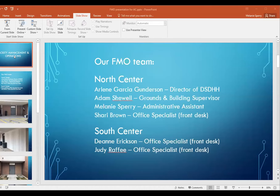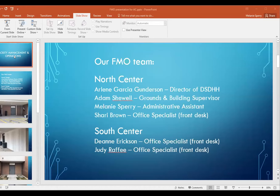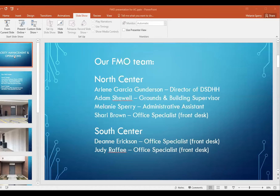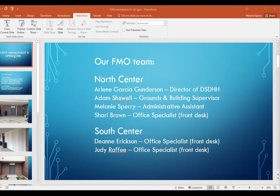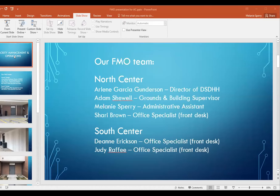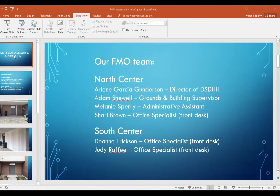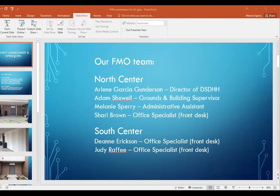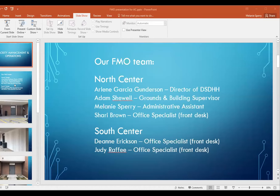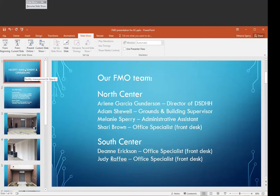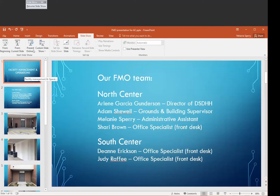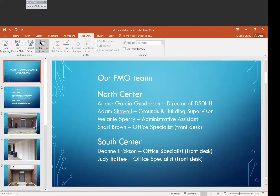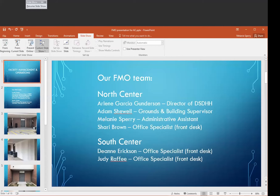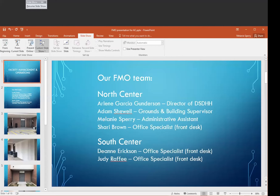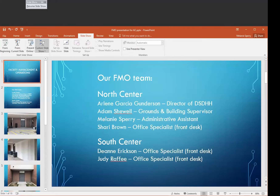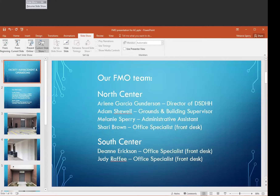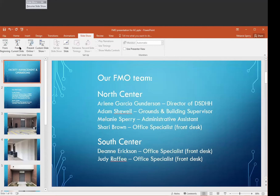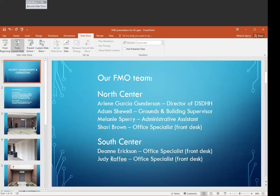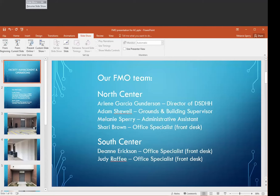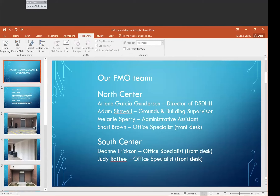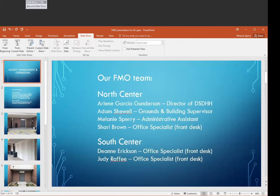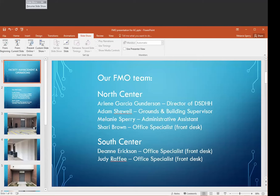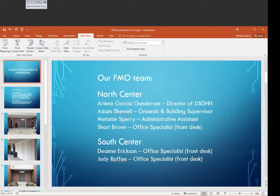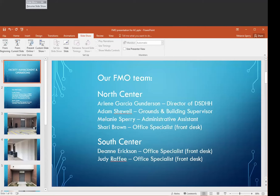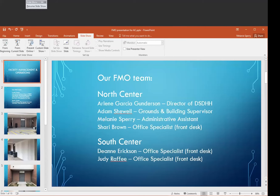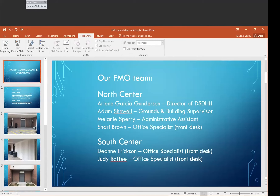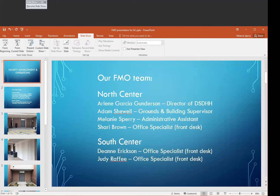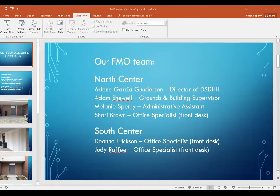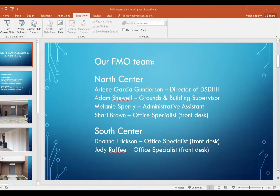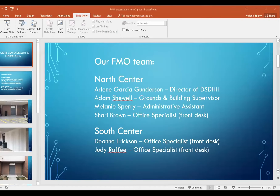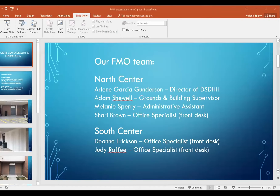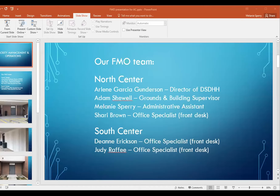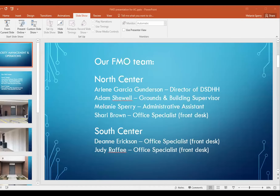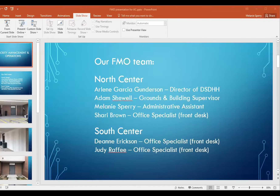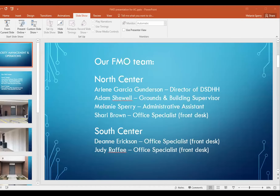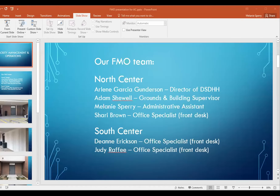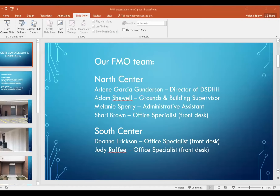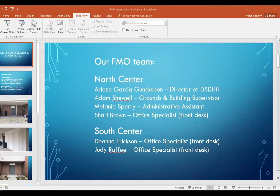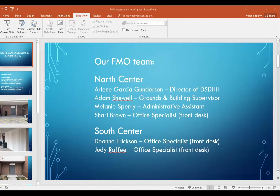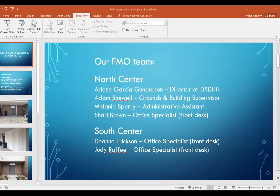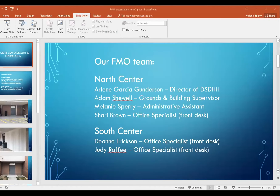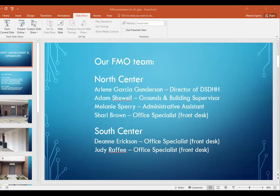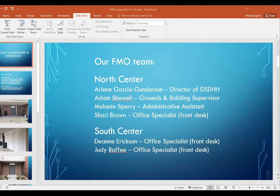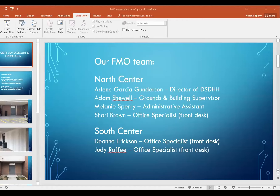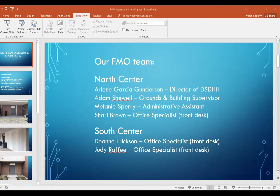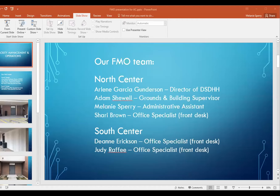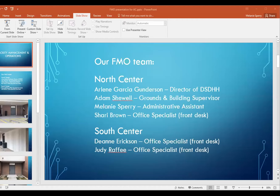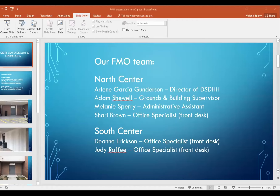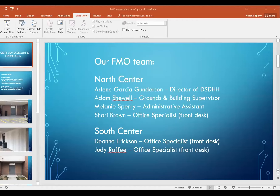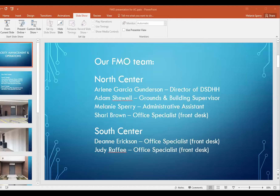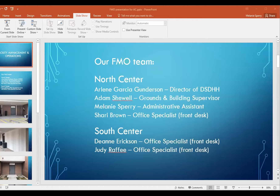interpreter. >> Adam: